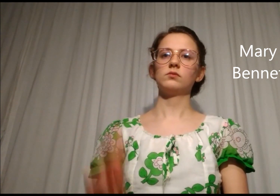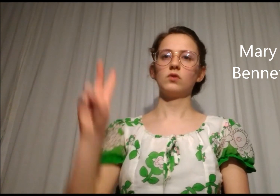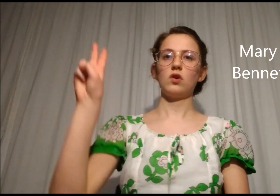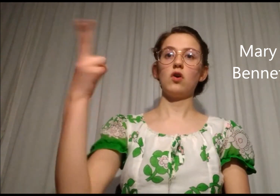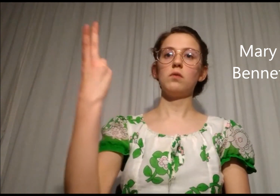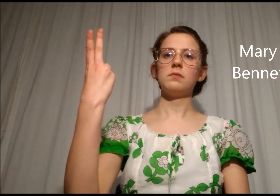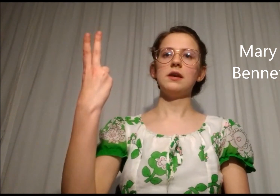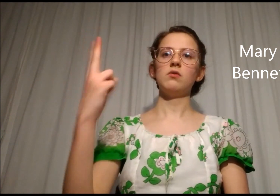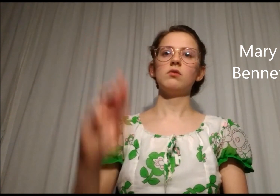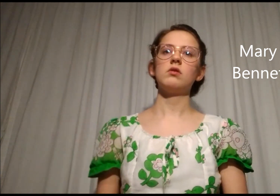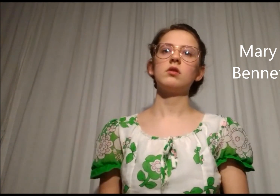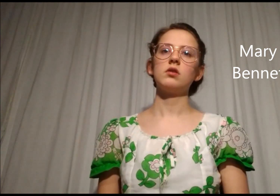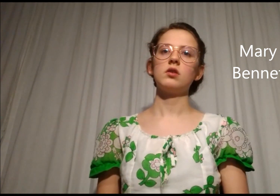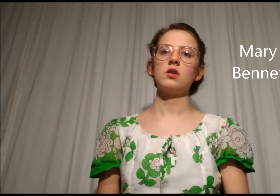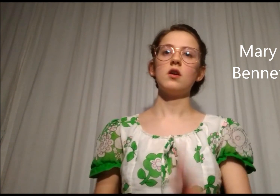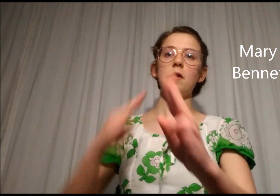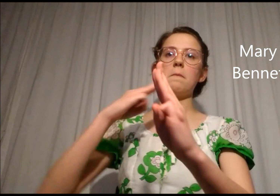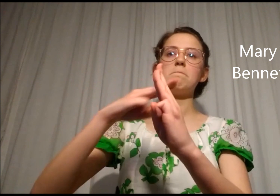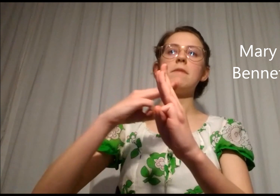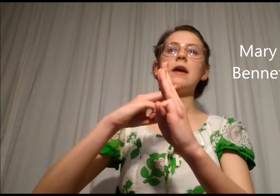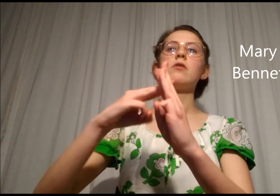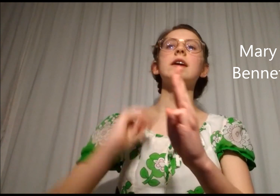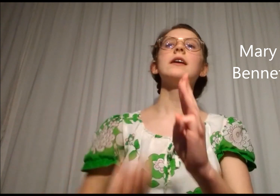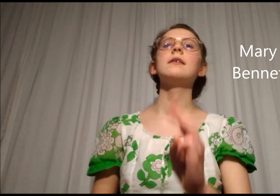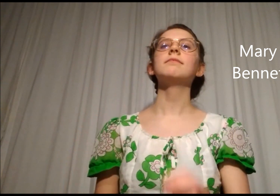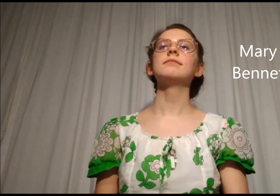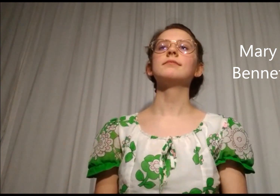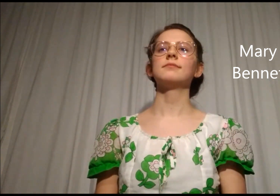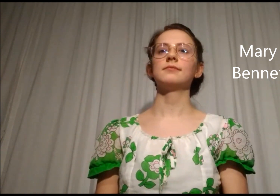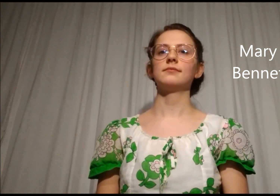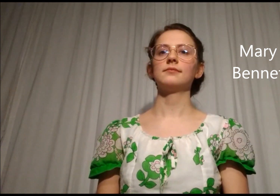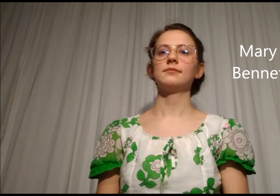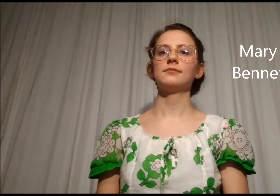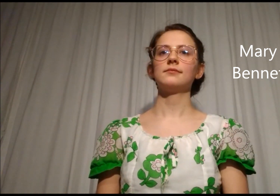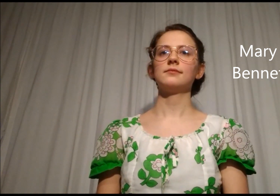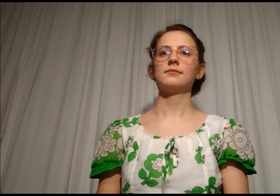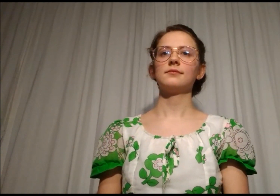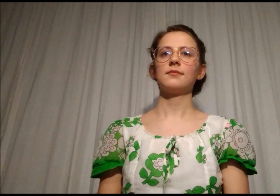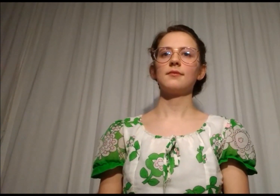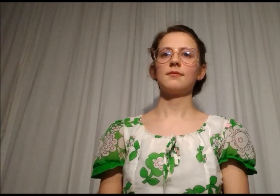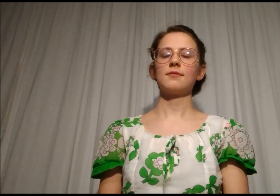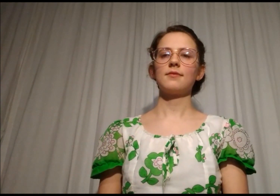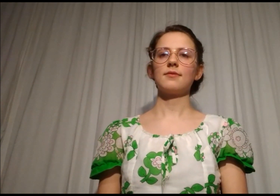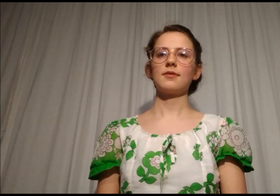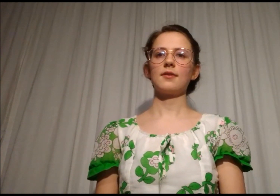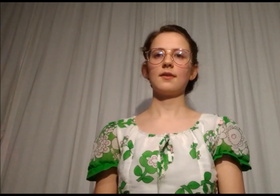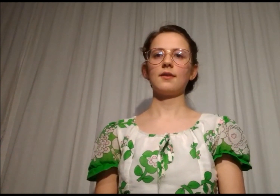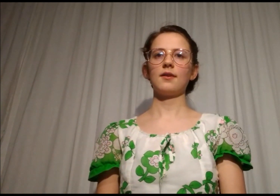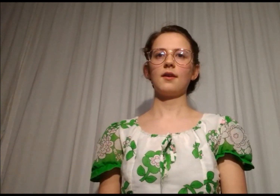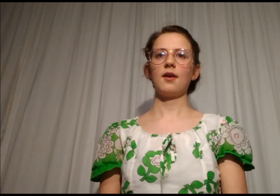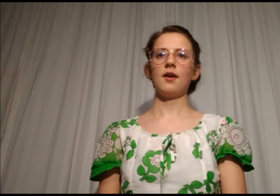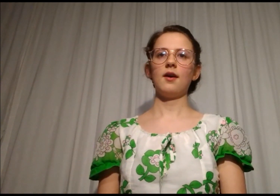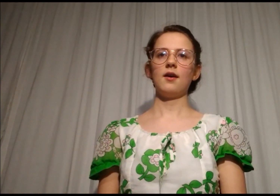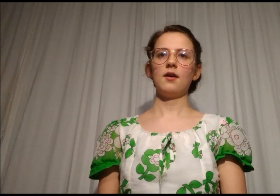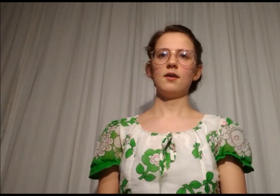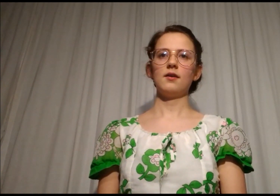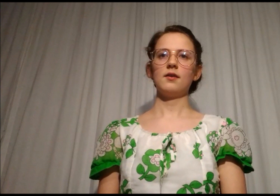Again, Mary (brain.exe has stopped working)